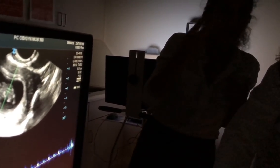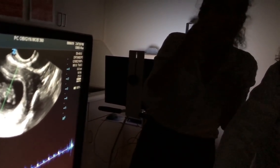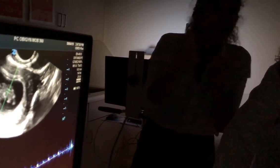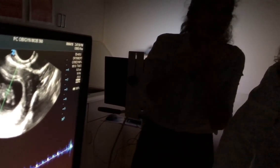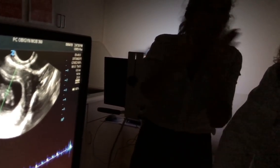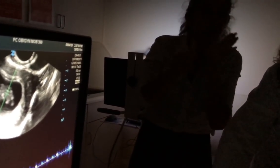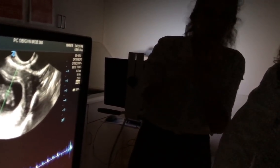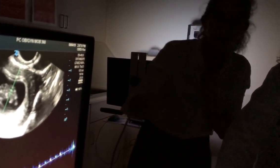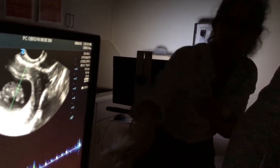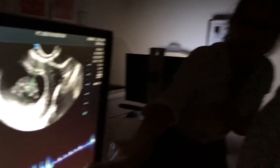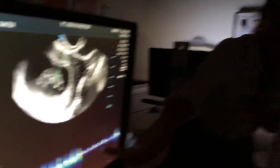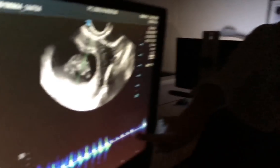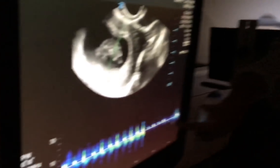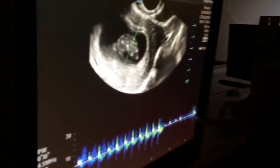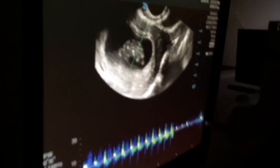Oh I see it moving!